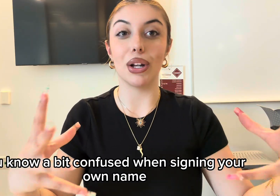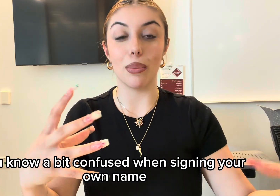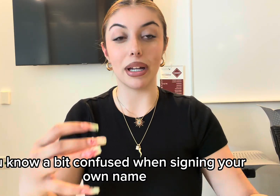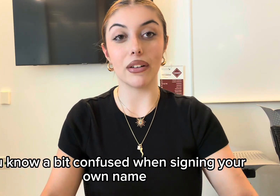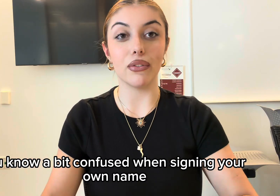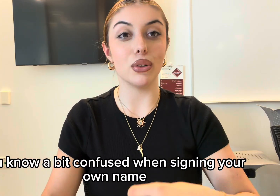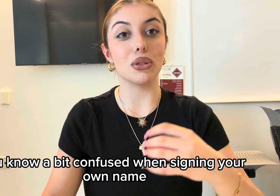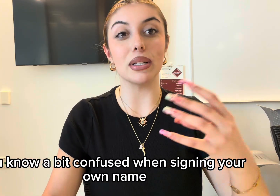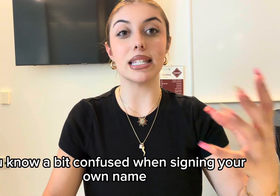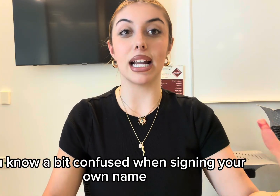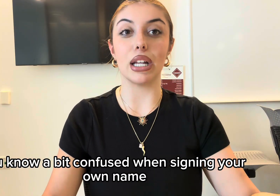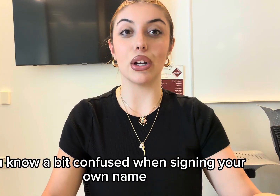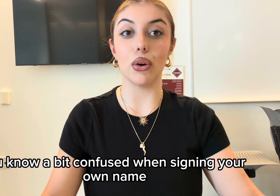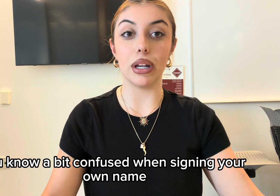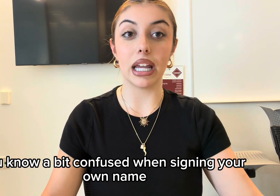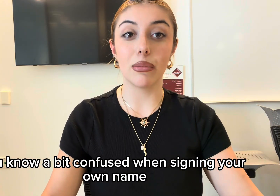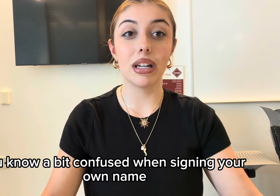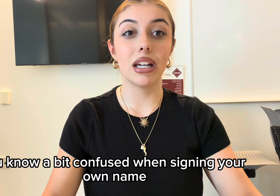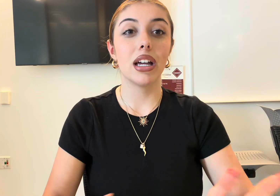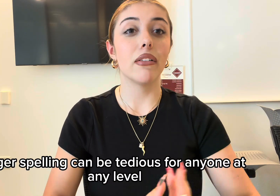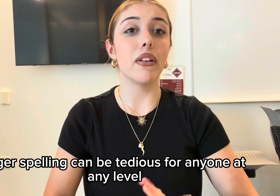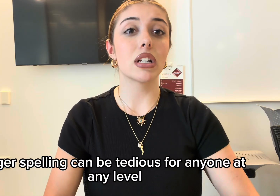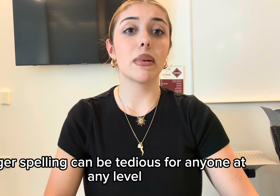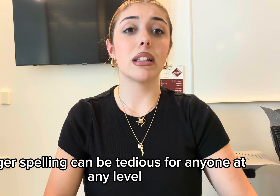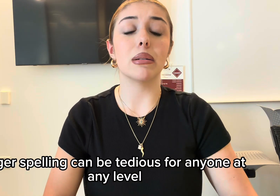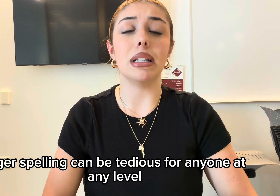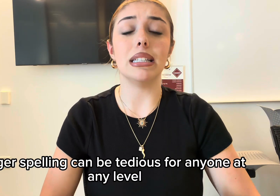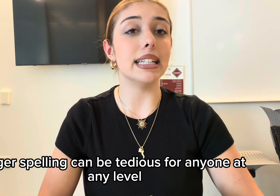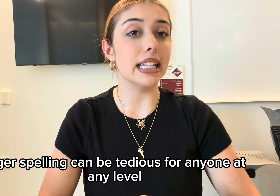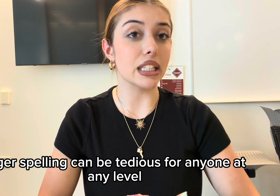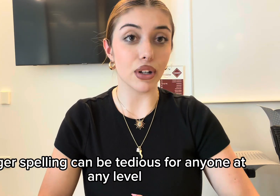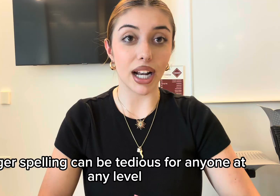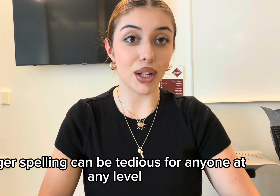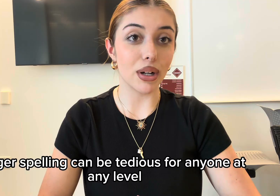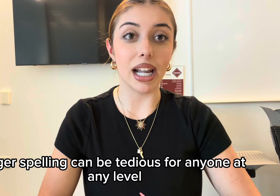you know, a bit confused when signing your own name. Finger spelling can be tedious for anyone